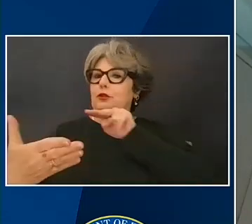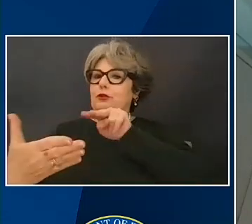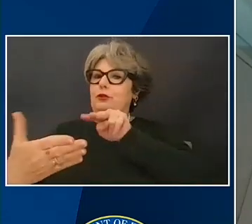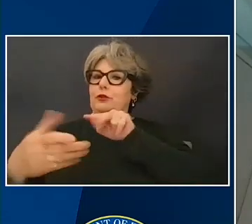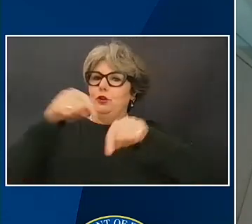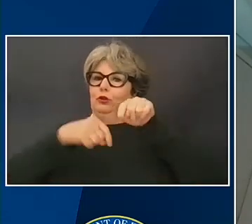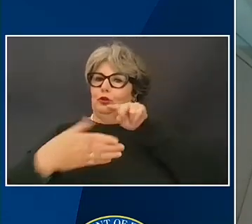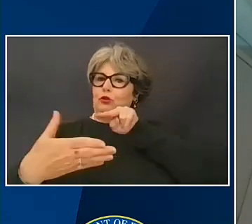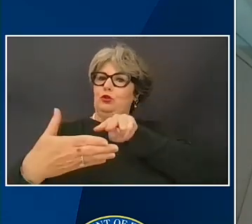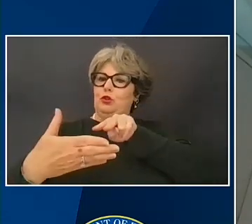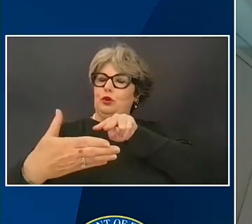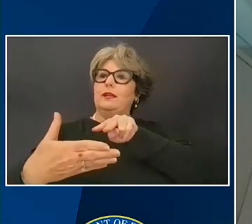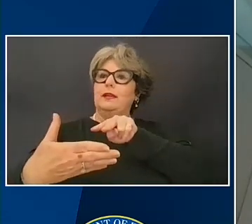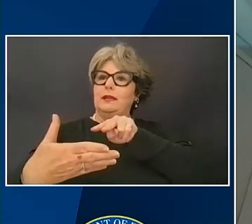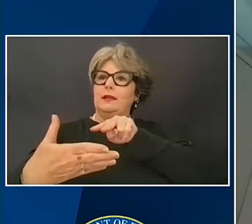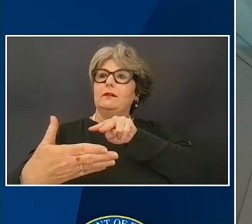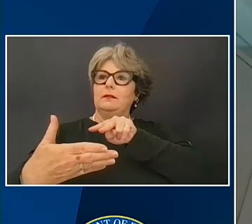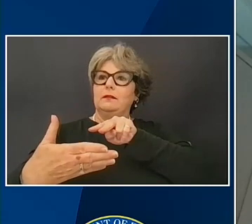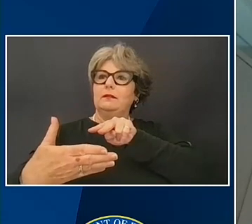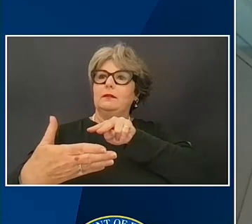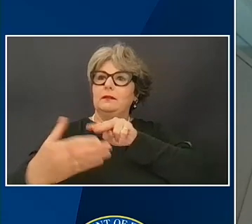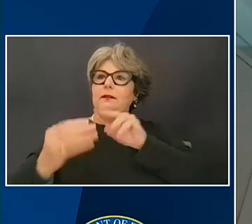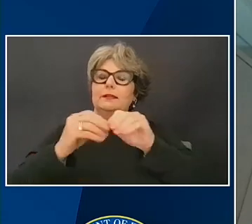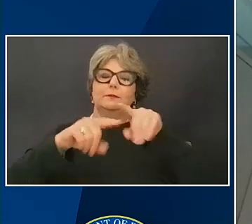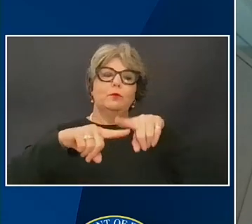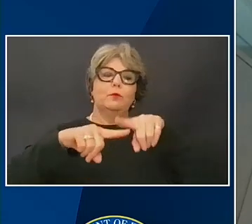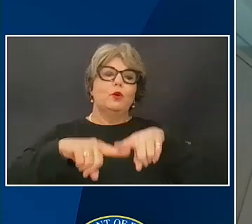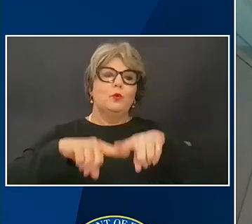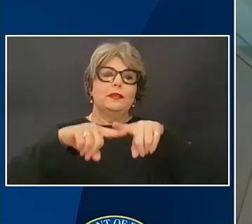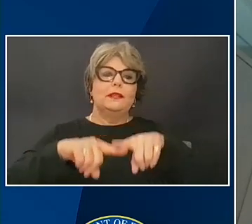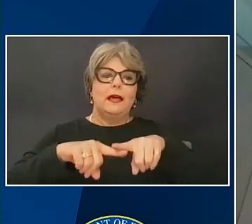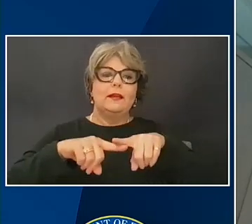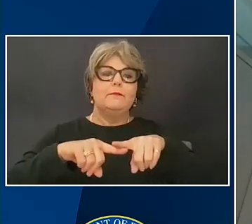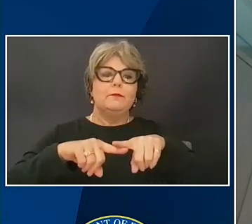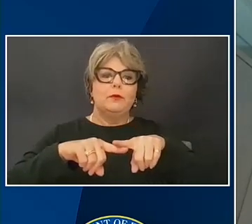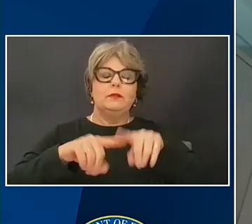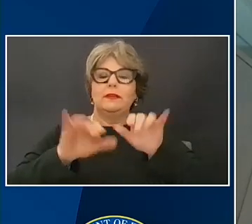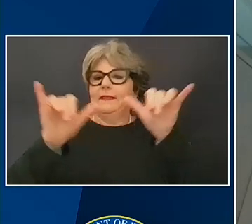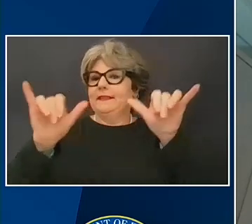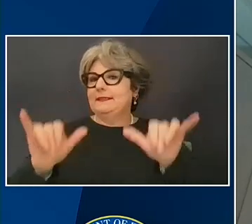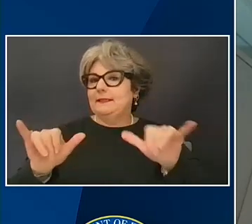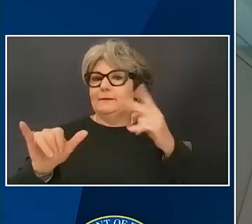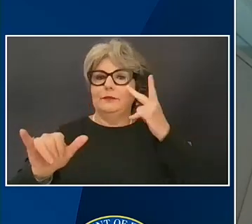talking about, I think is more reliable and right in the system to see where we can see academic engagement.